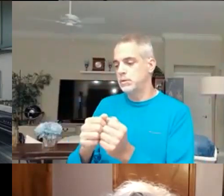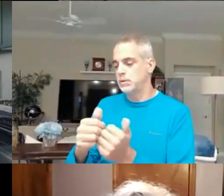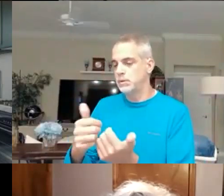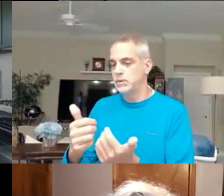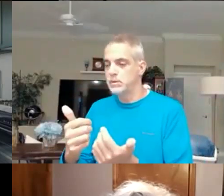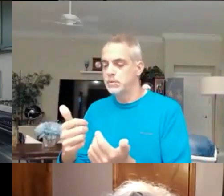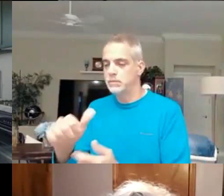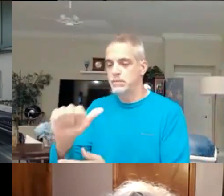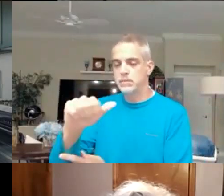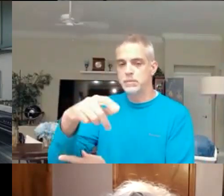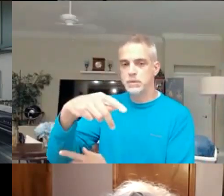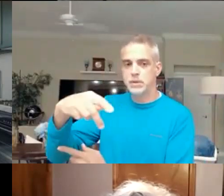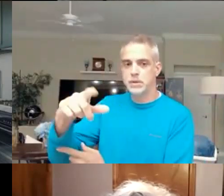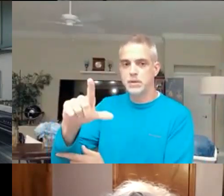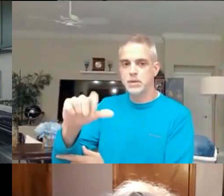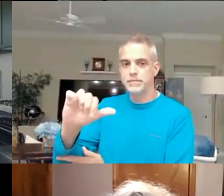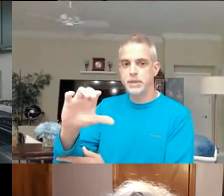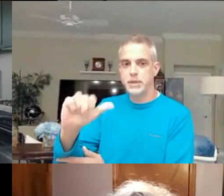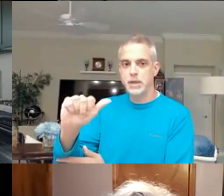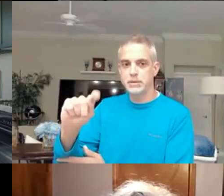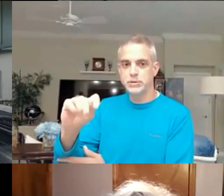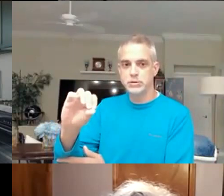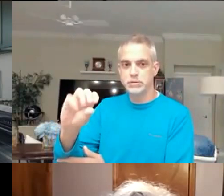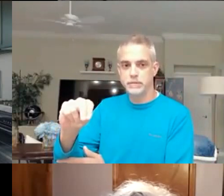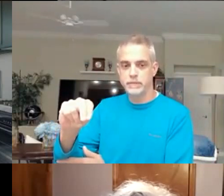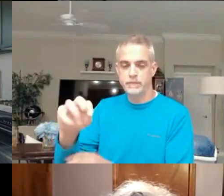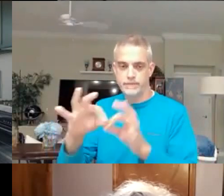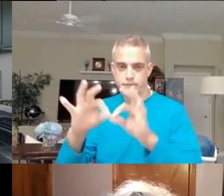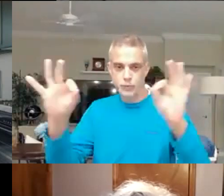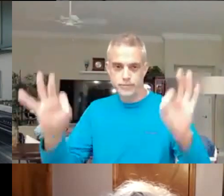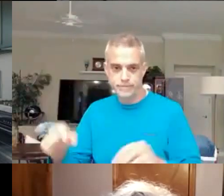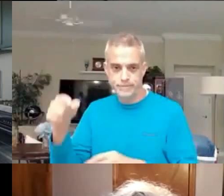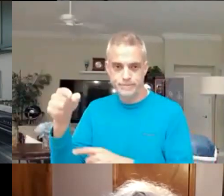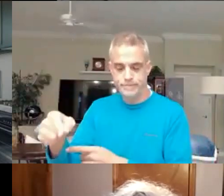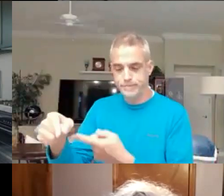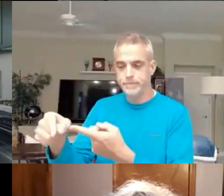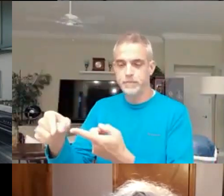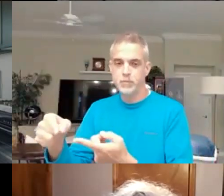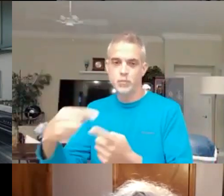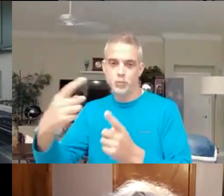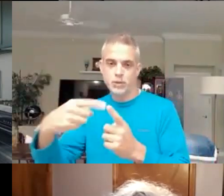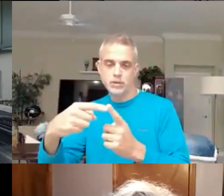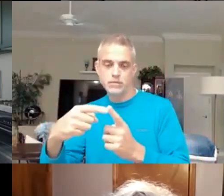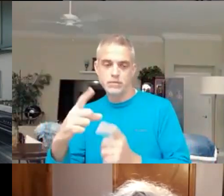It starts with the form, right.